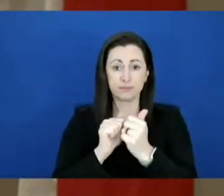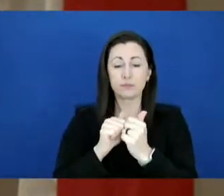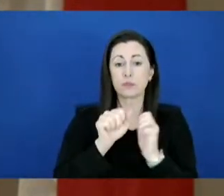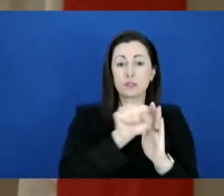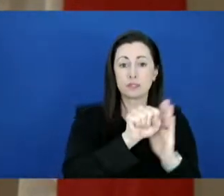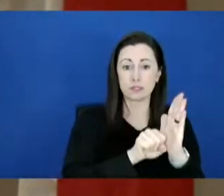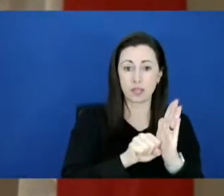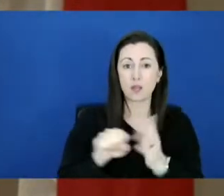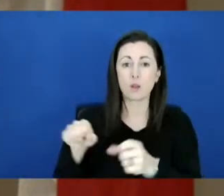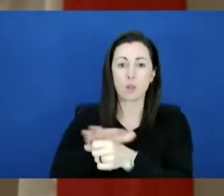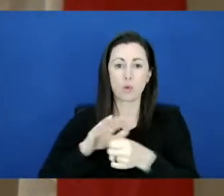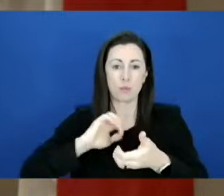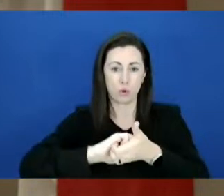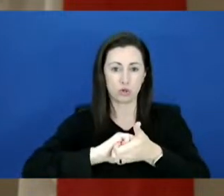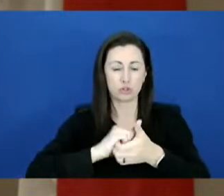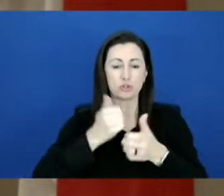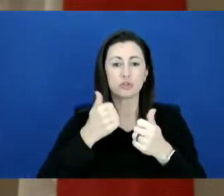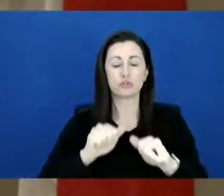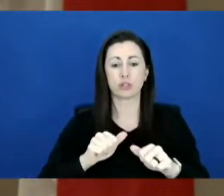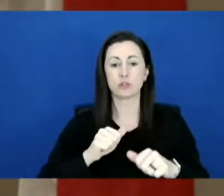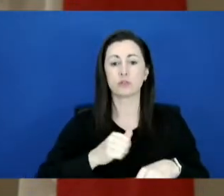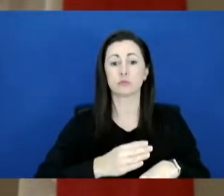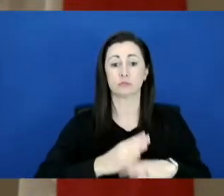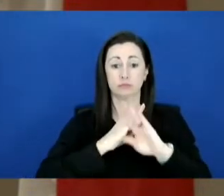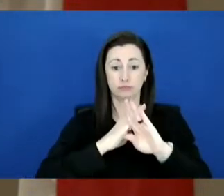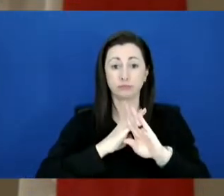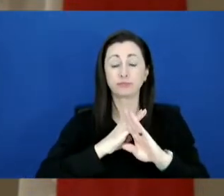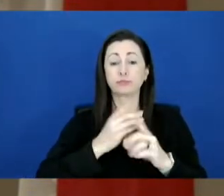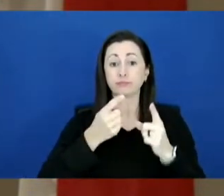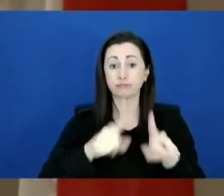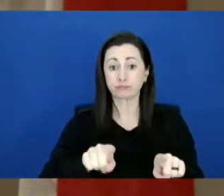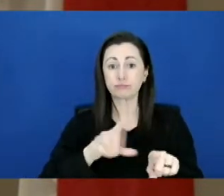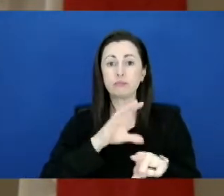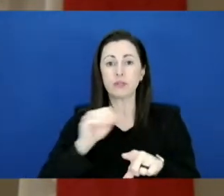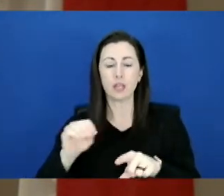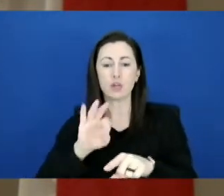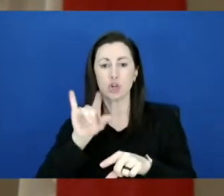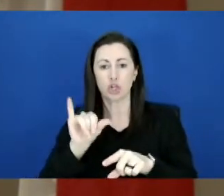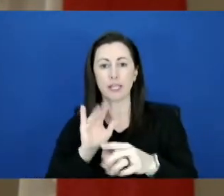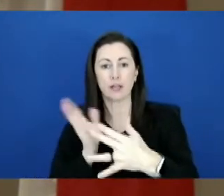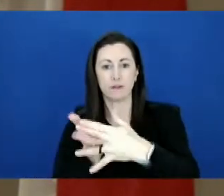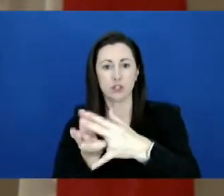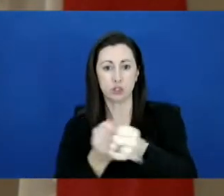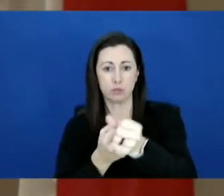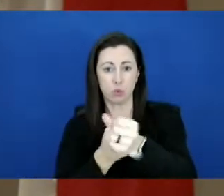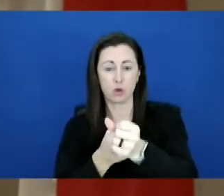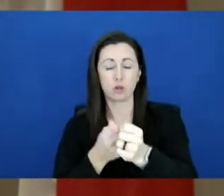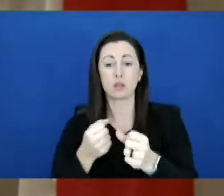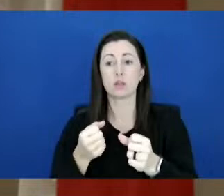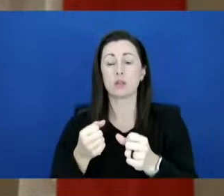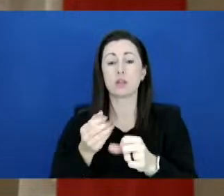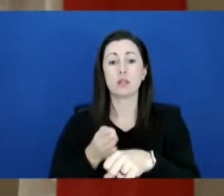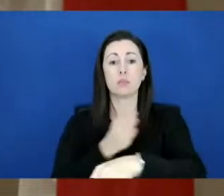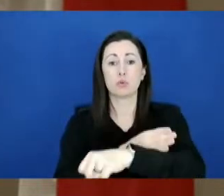WORKING COLLABORATIVELY WITH STATE AND LOCAL PARTNERS, TO